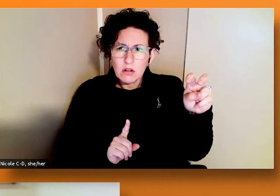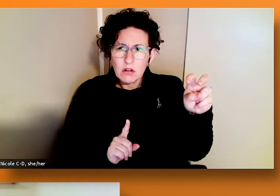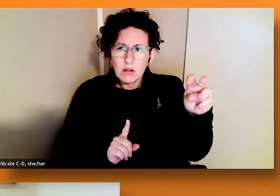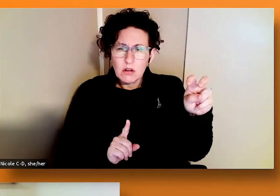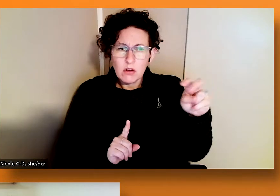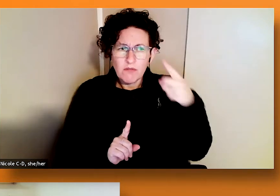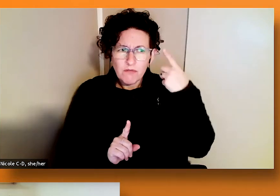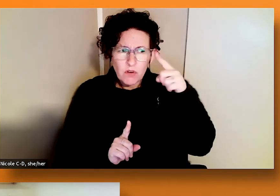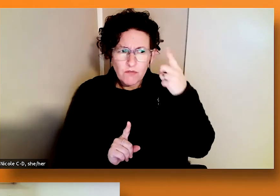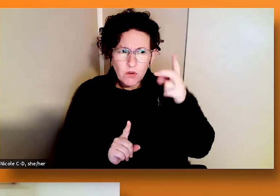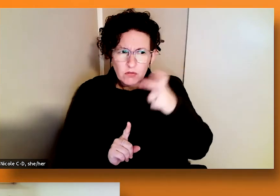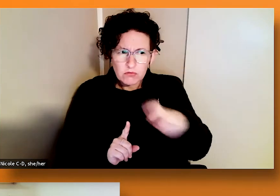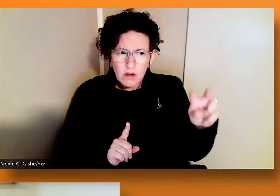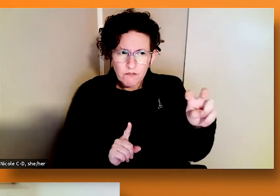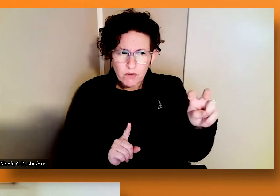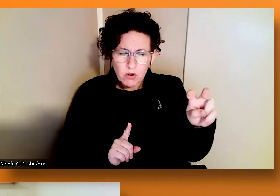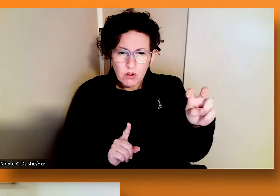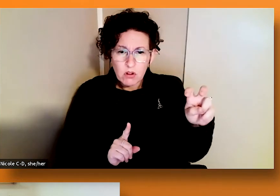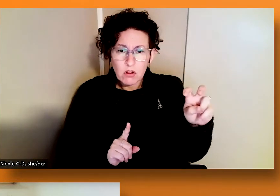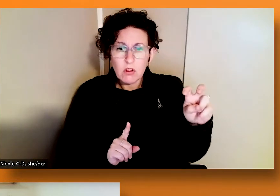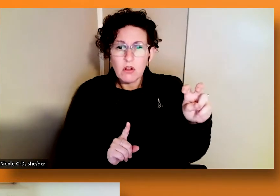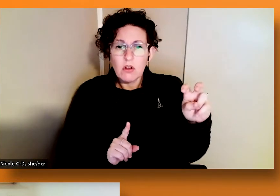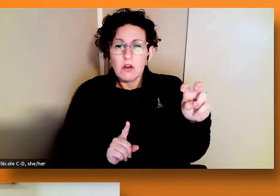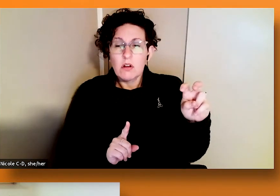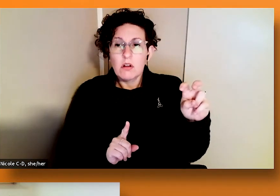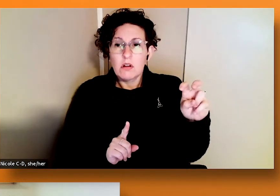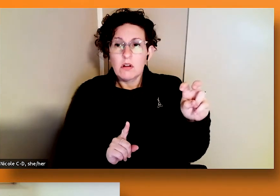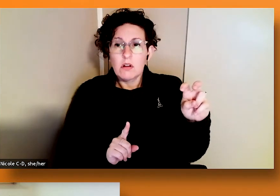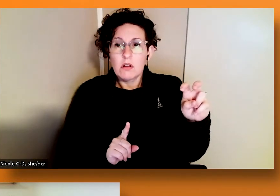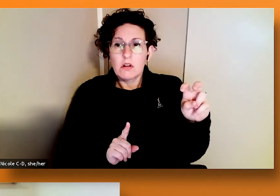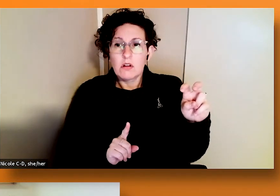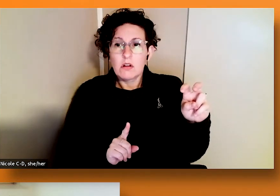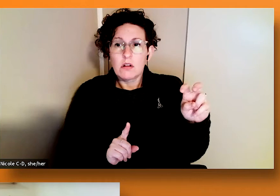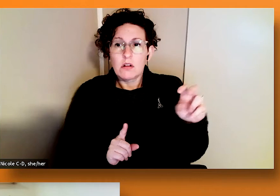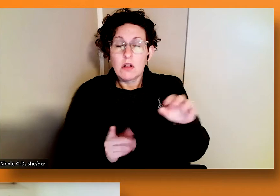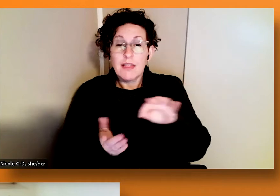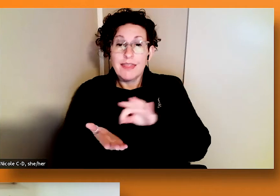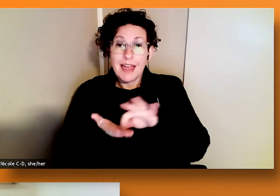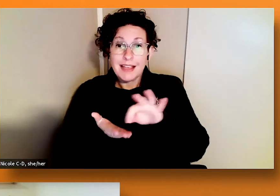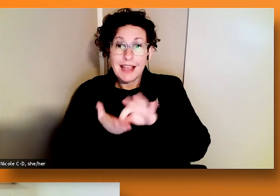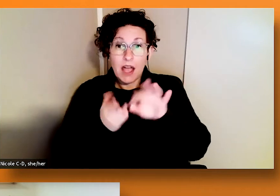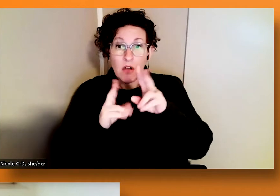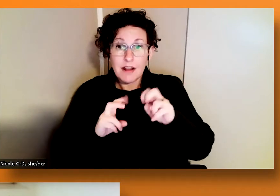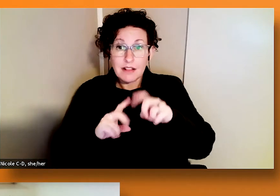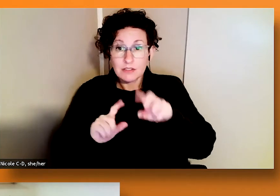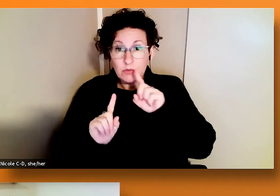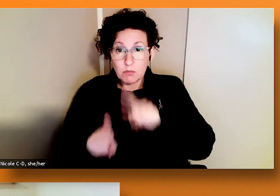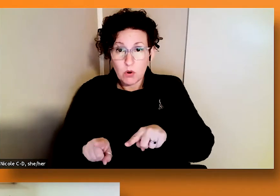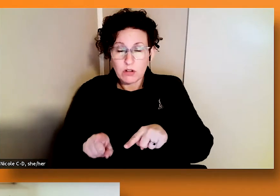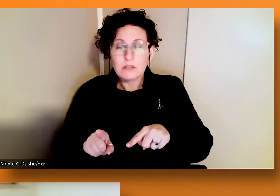What were they for?" That account analysis report